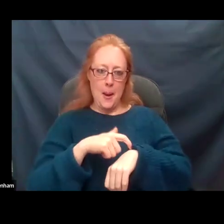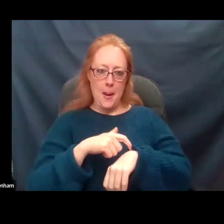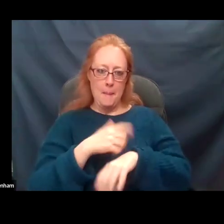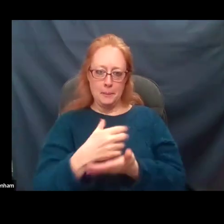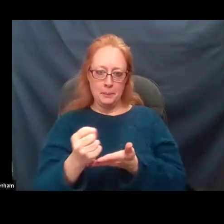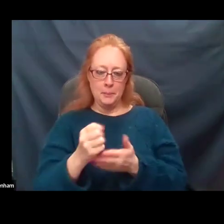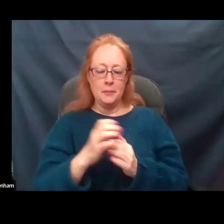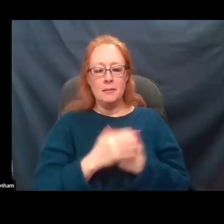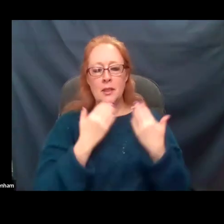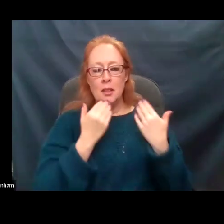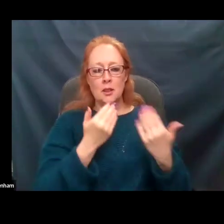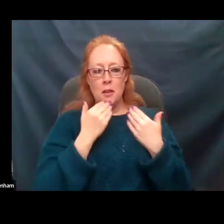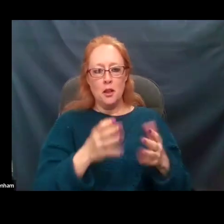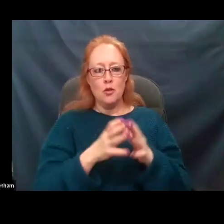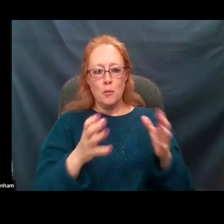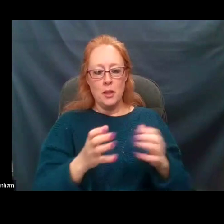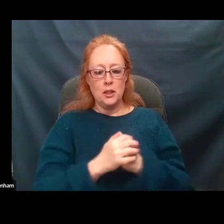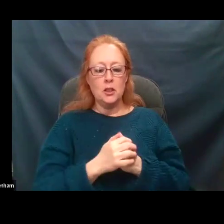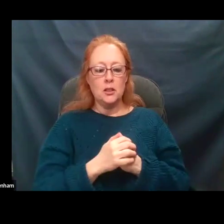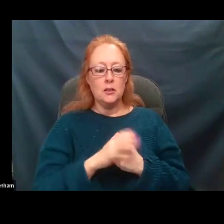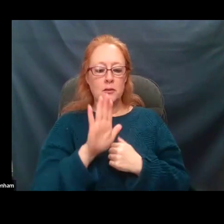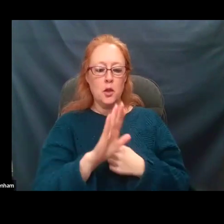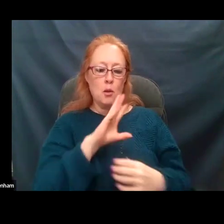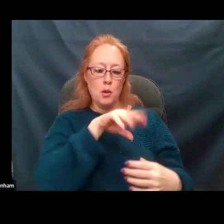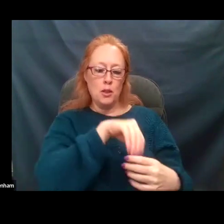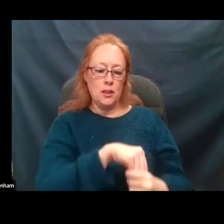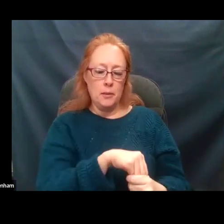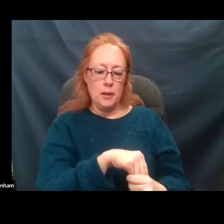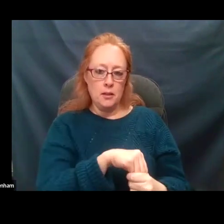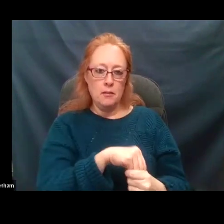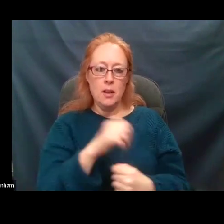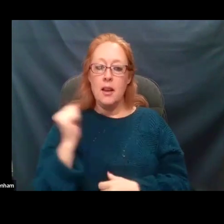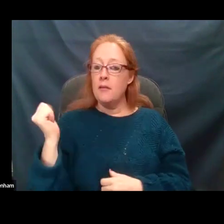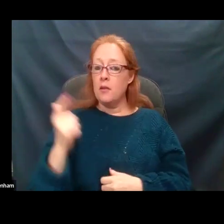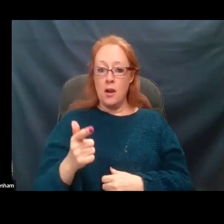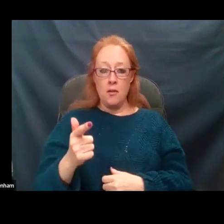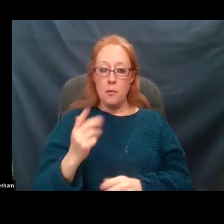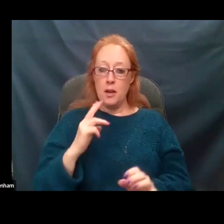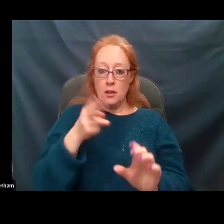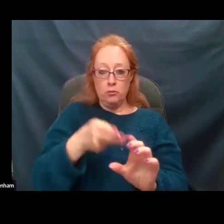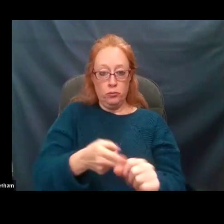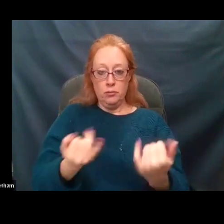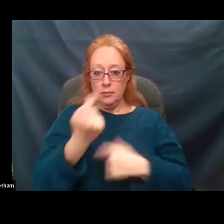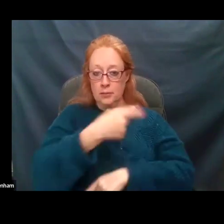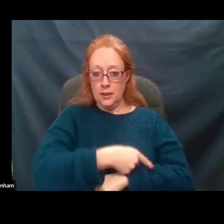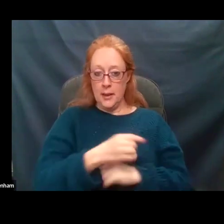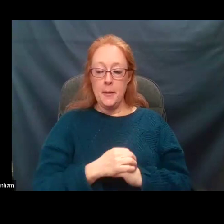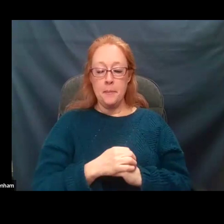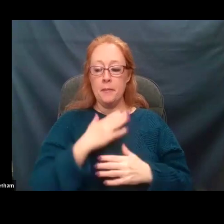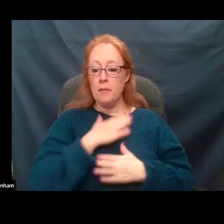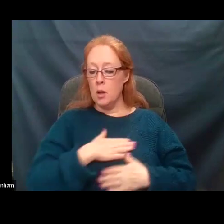Well I think we're right at time. And so, thank you so much.